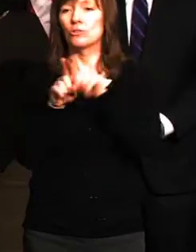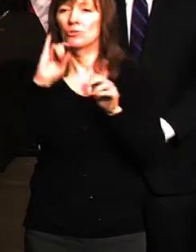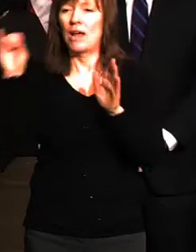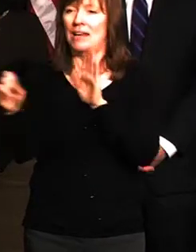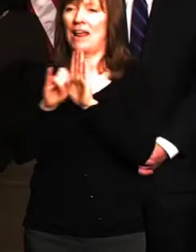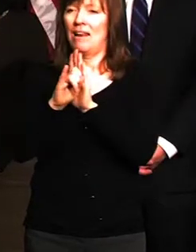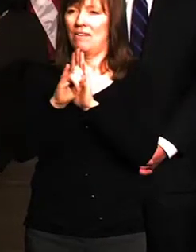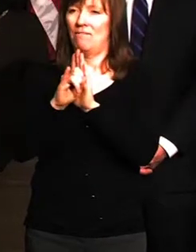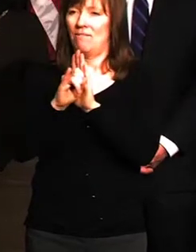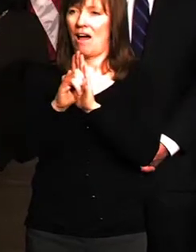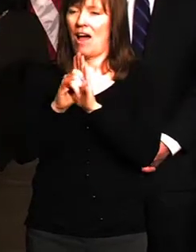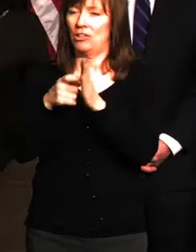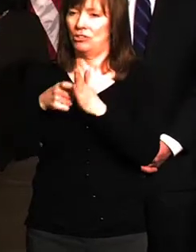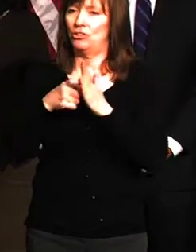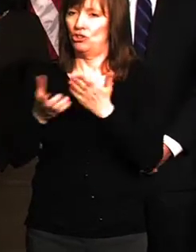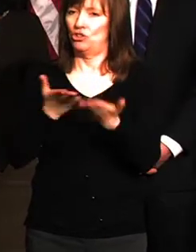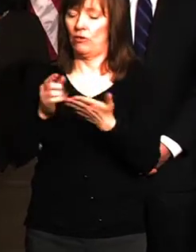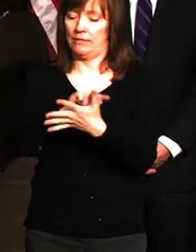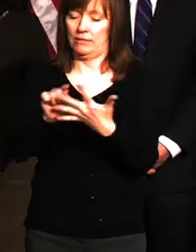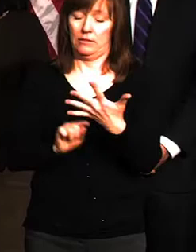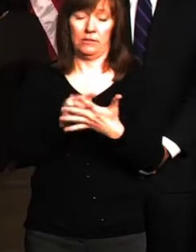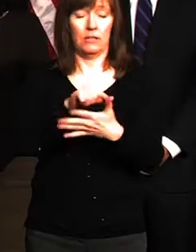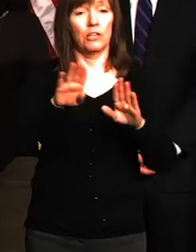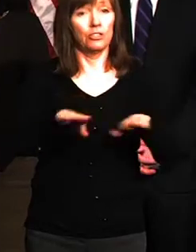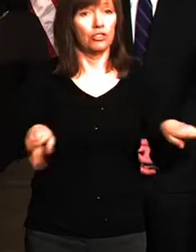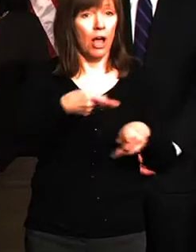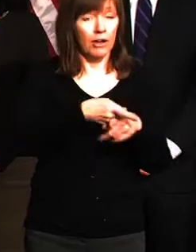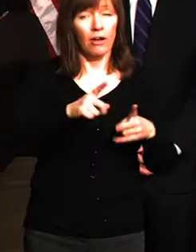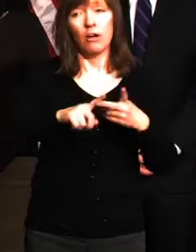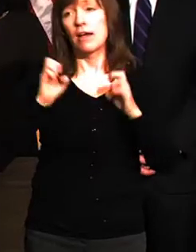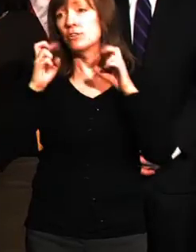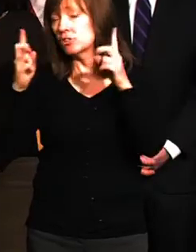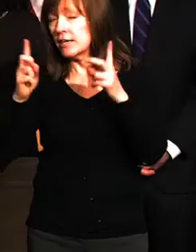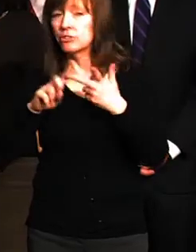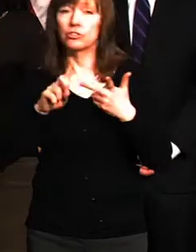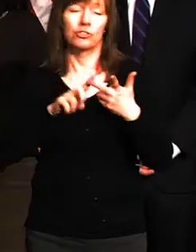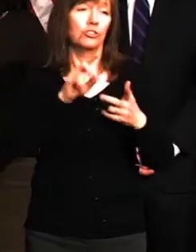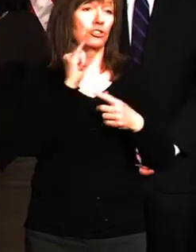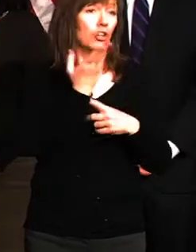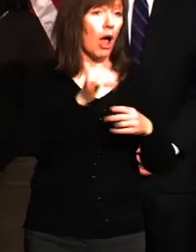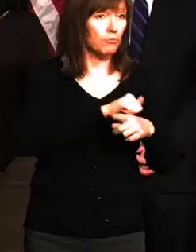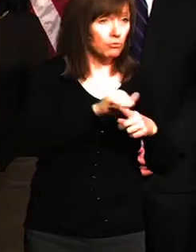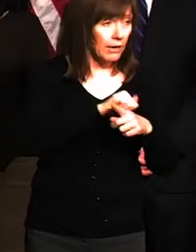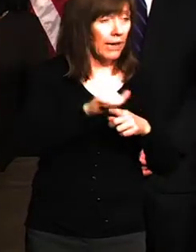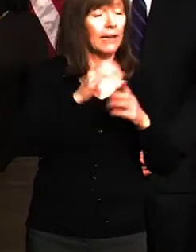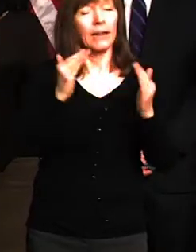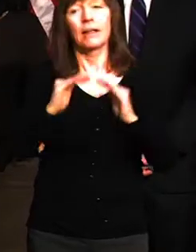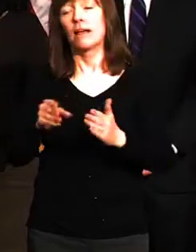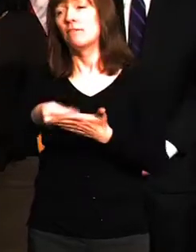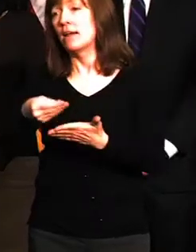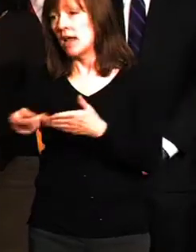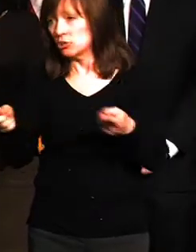services. Whether it's childcare, education, job training, financial management skills,